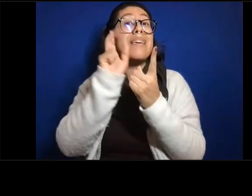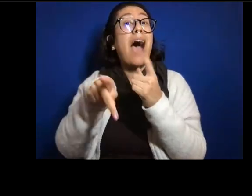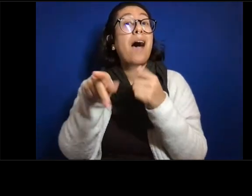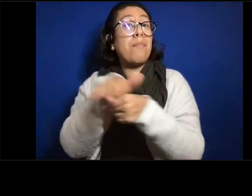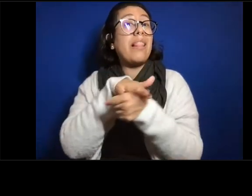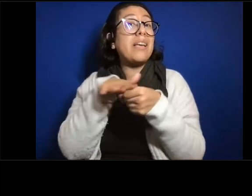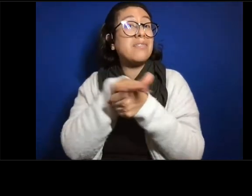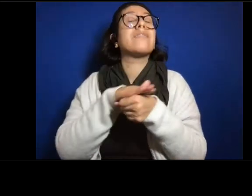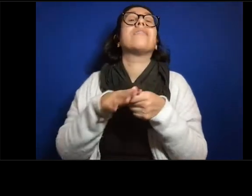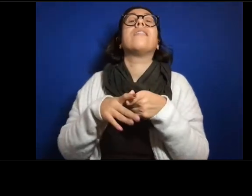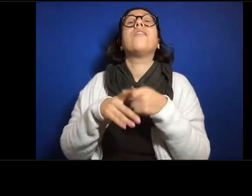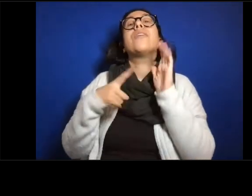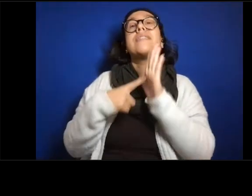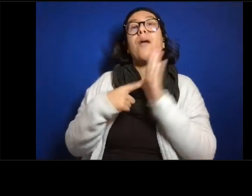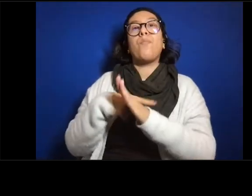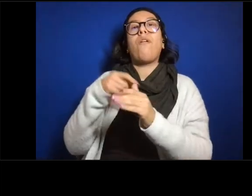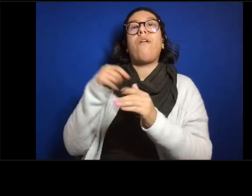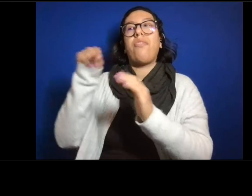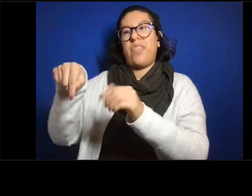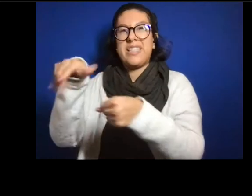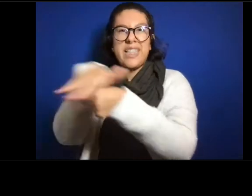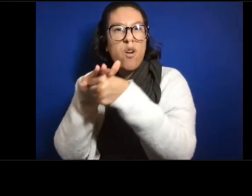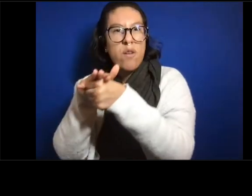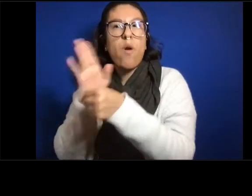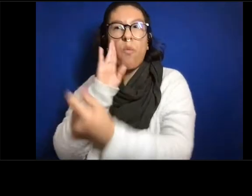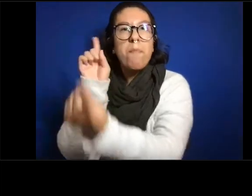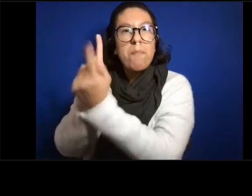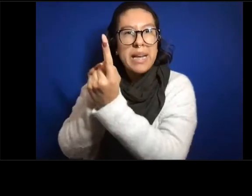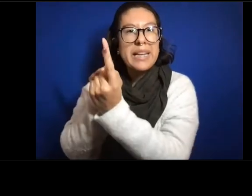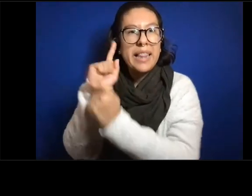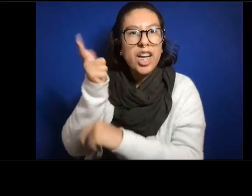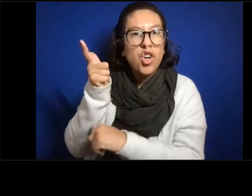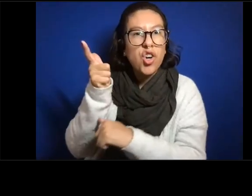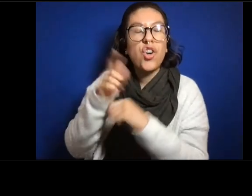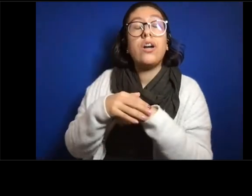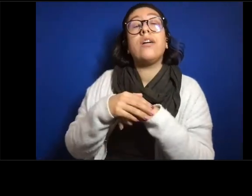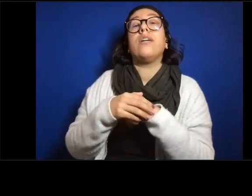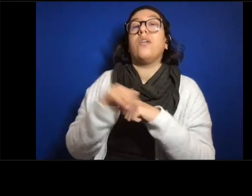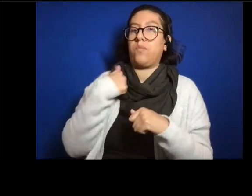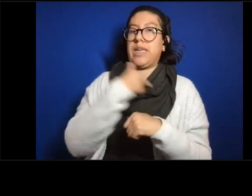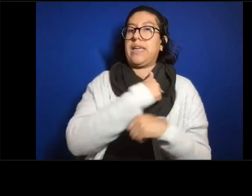so have a designated spot ours is out front by a certain tree and where we're going to meet.